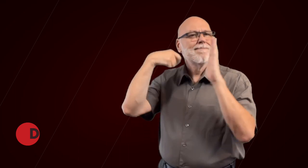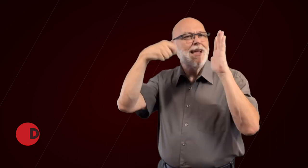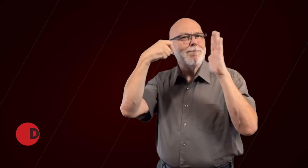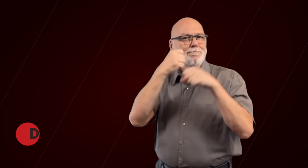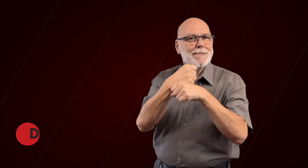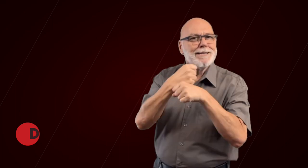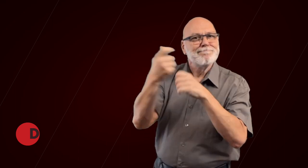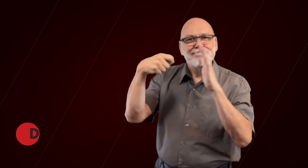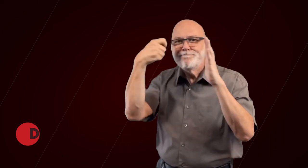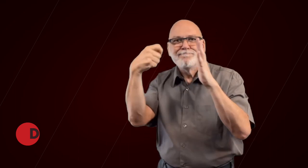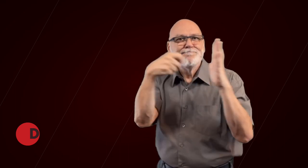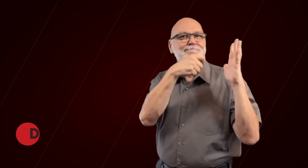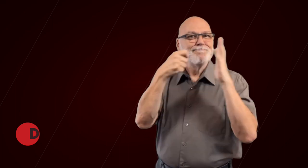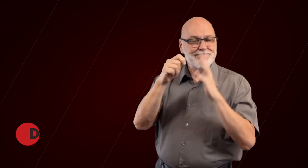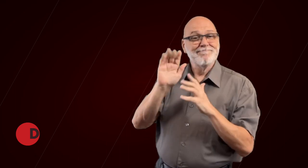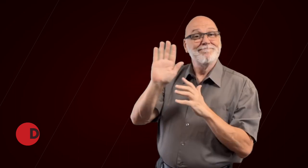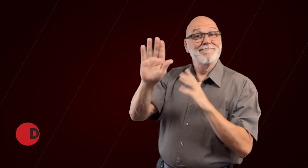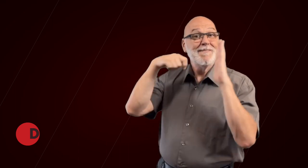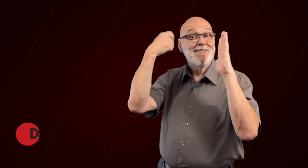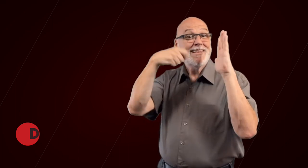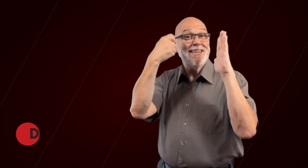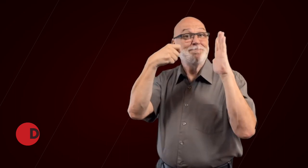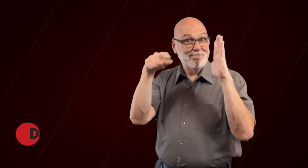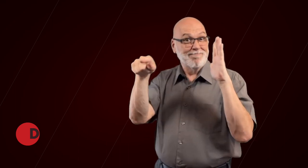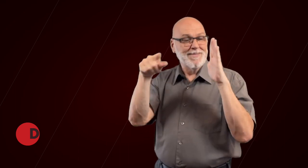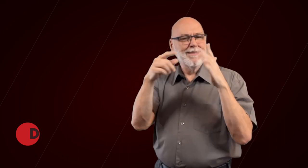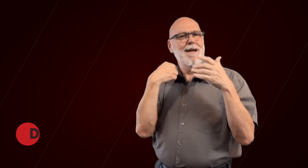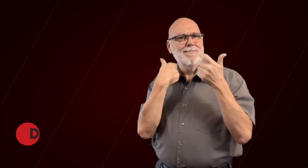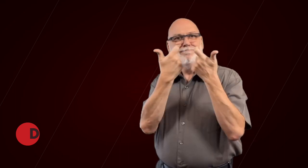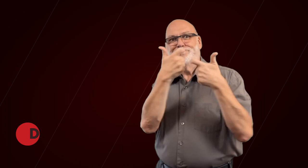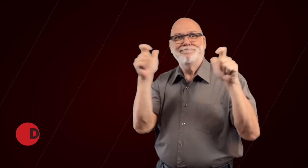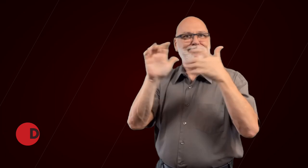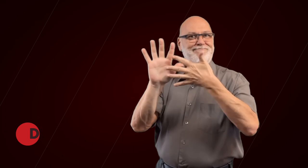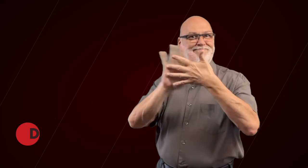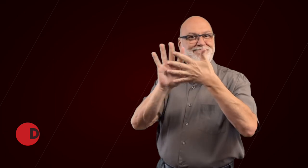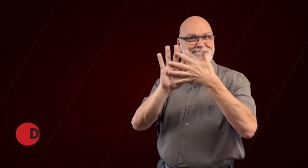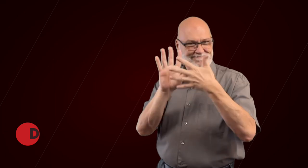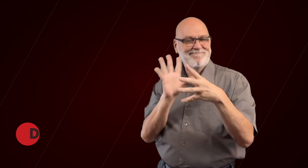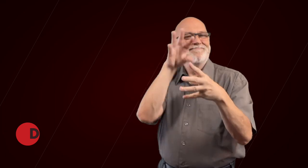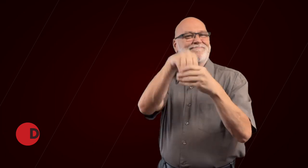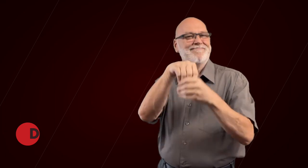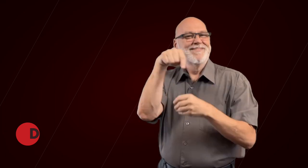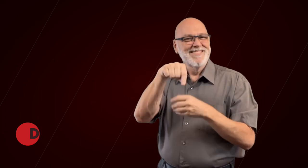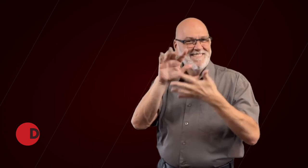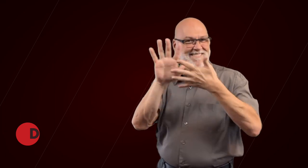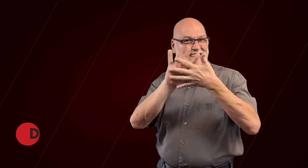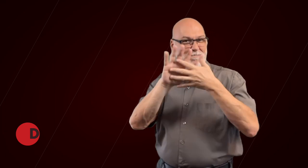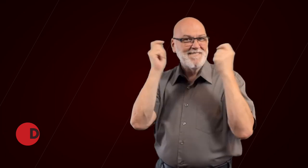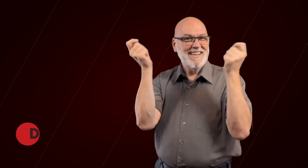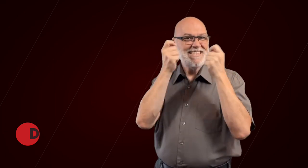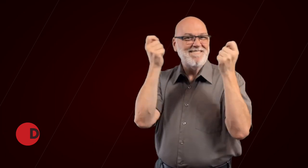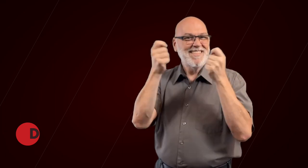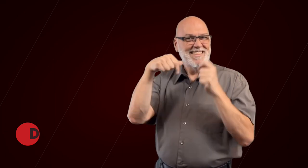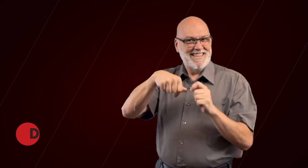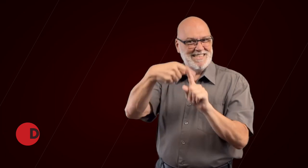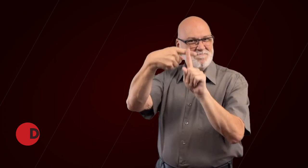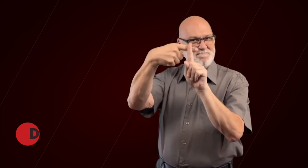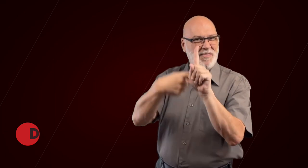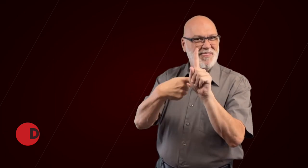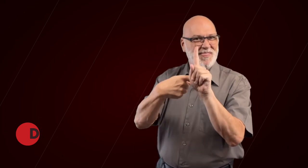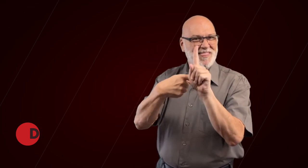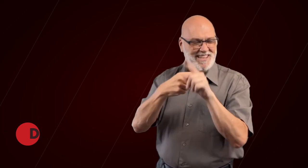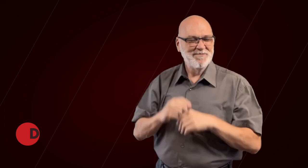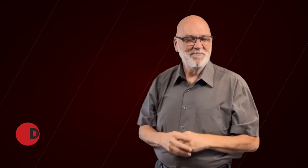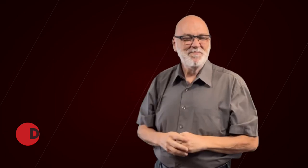a filmmaker whose film is being featured at the film festival this month.